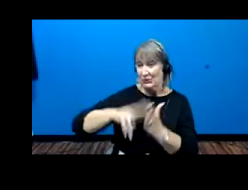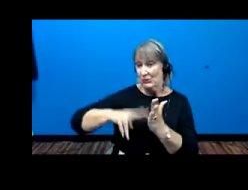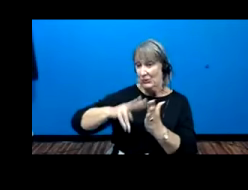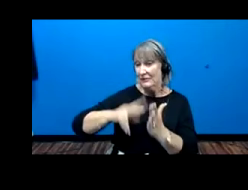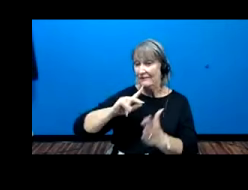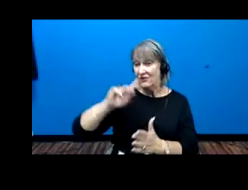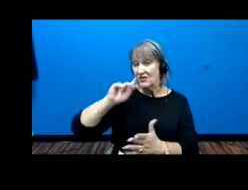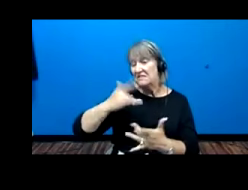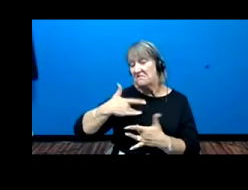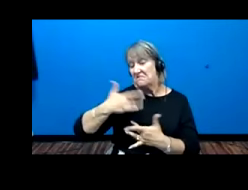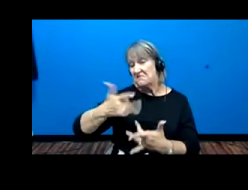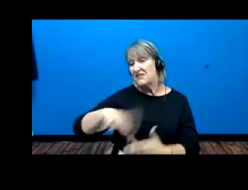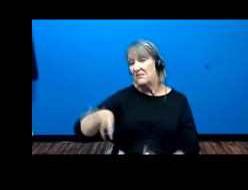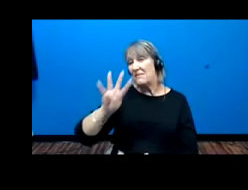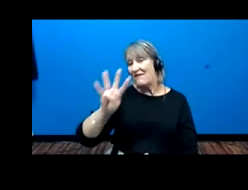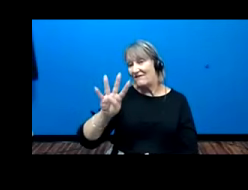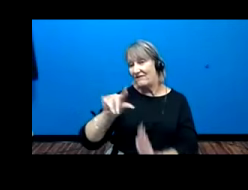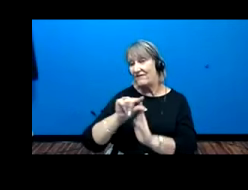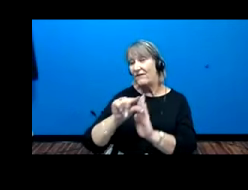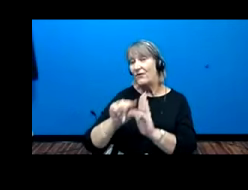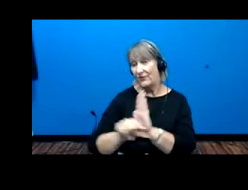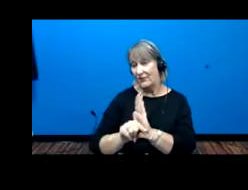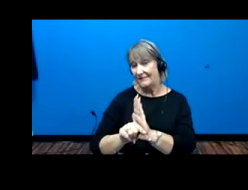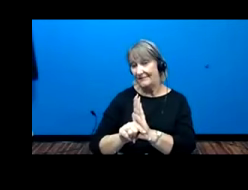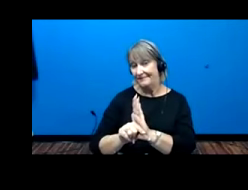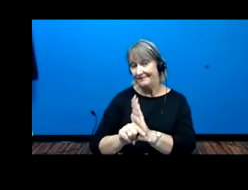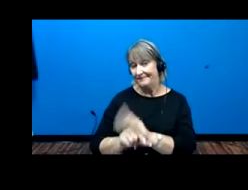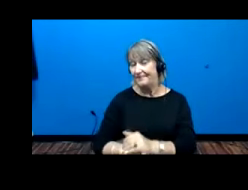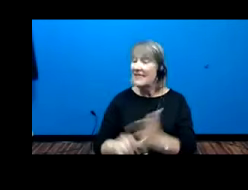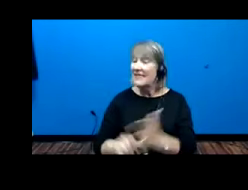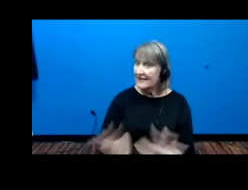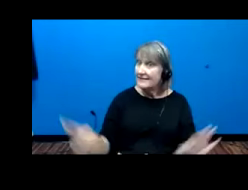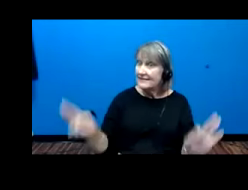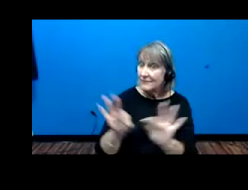And those are very important factors when we're talking about creating materials